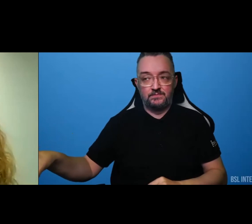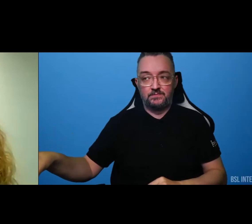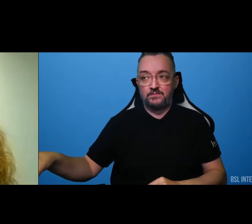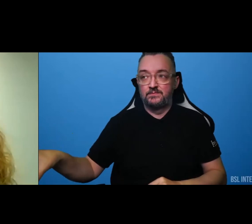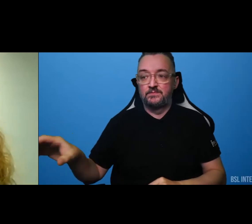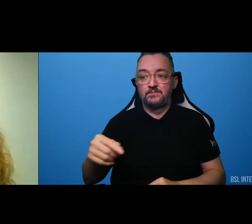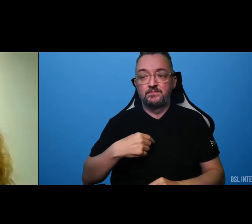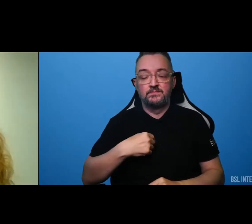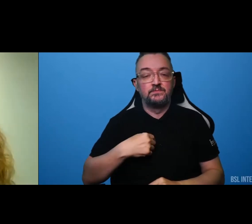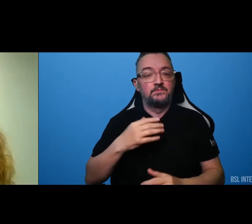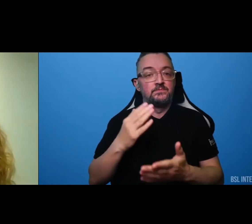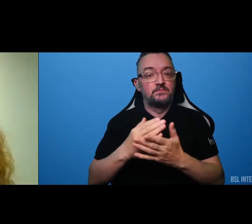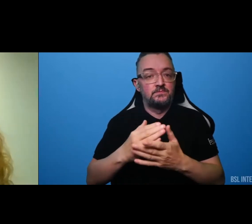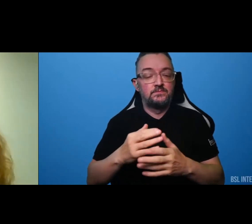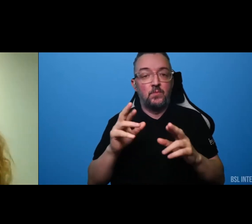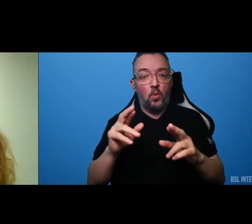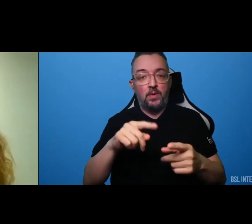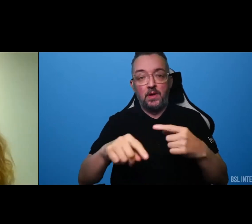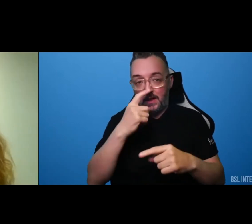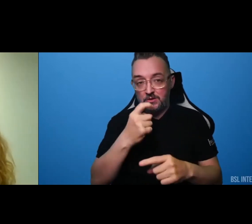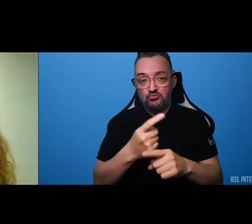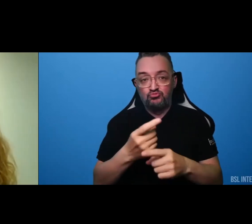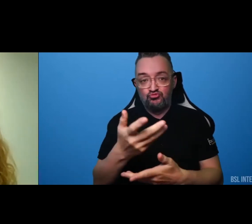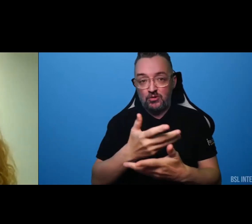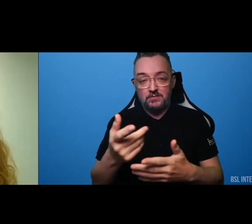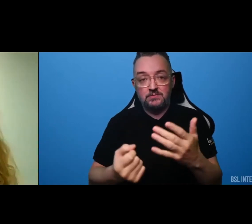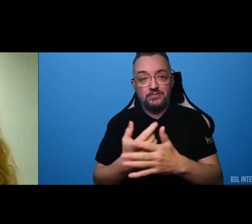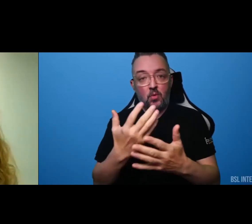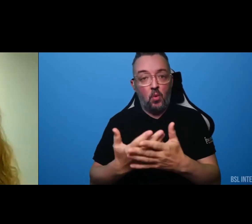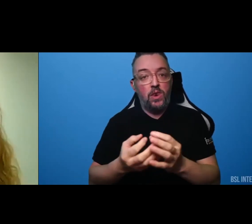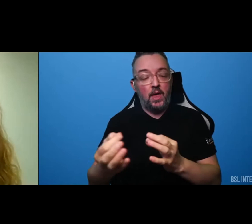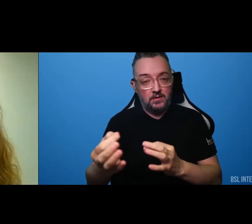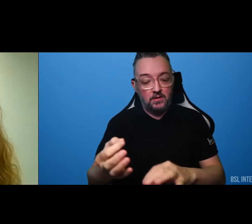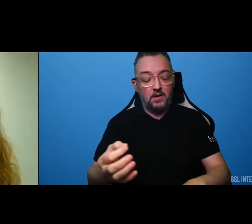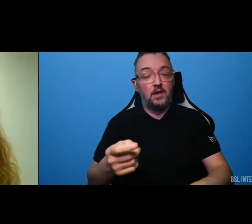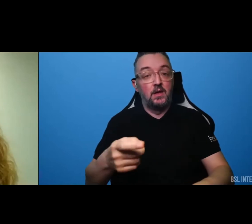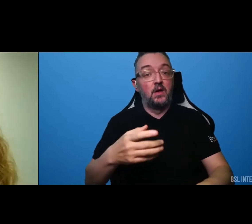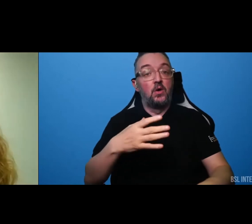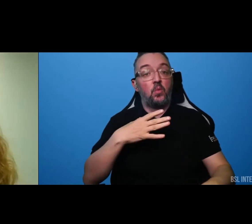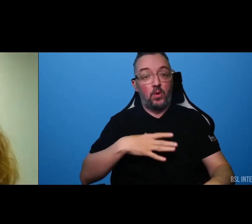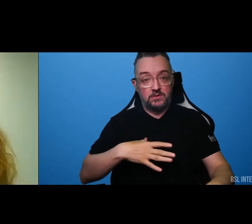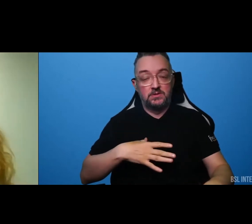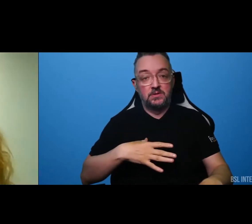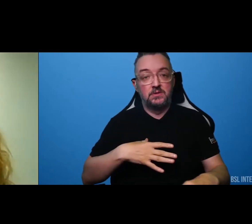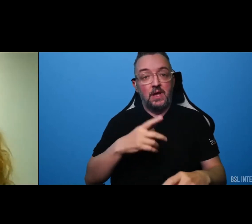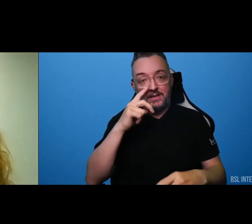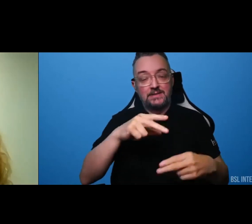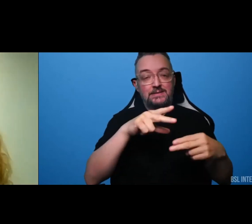So we really hope that you might want to chat about this event online. If you'd like to do that, please do tag us @VADundee.